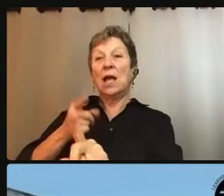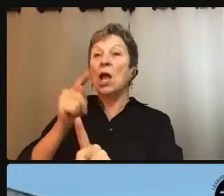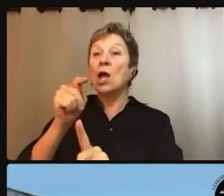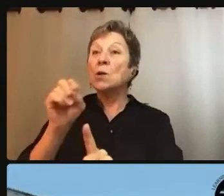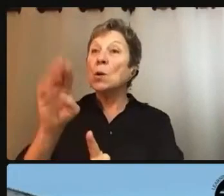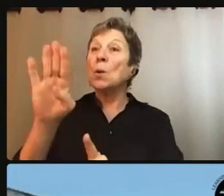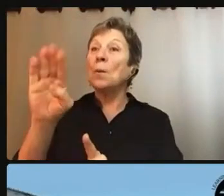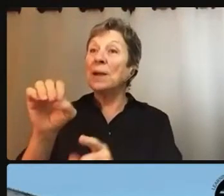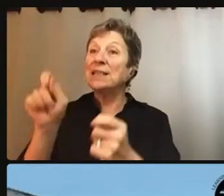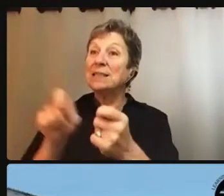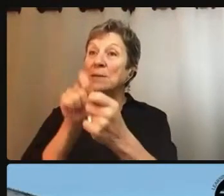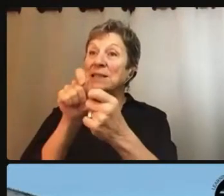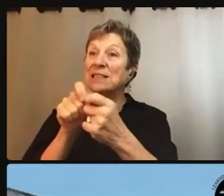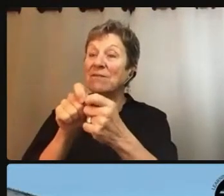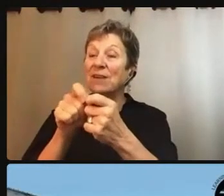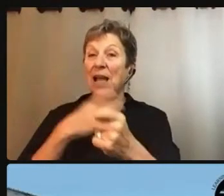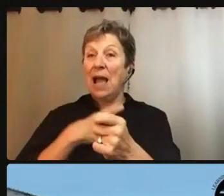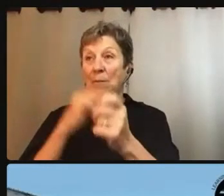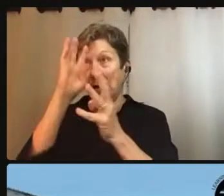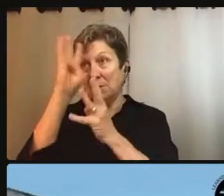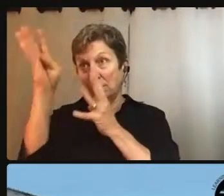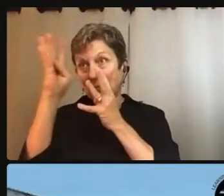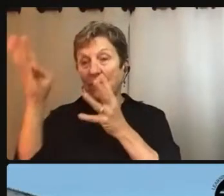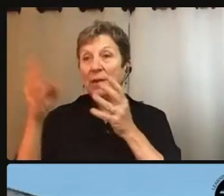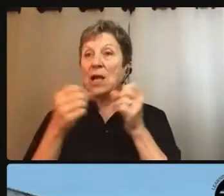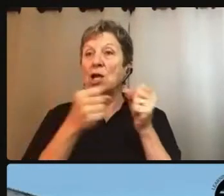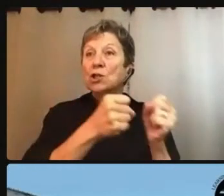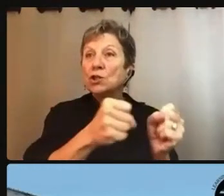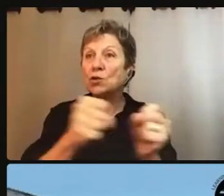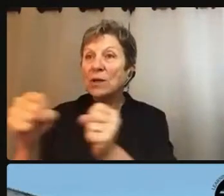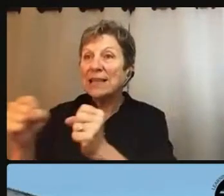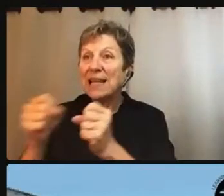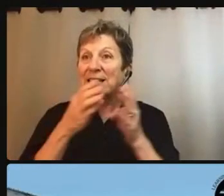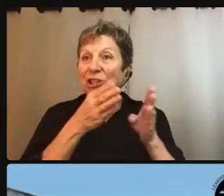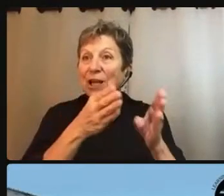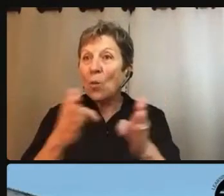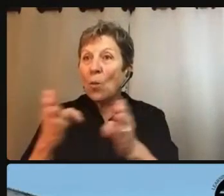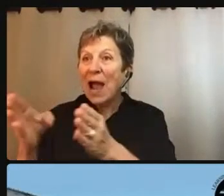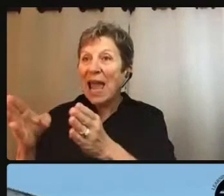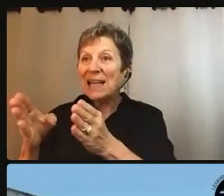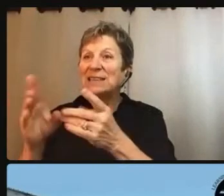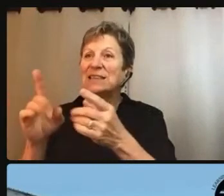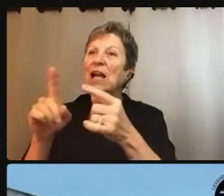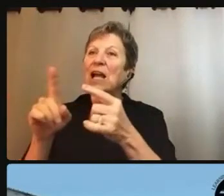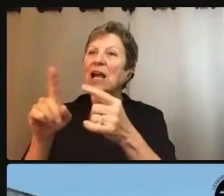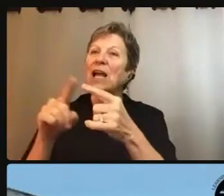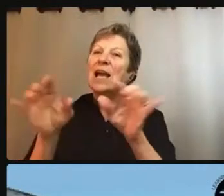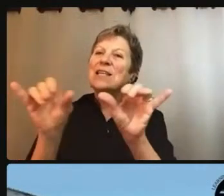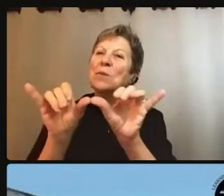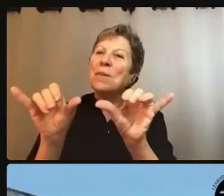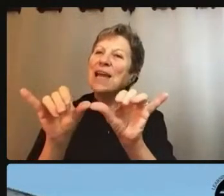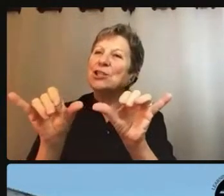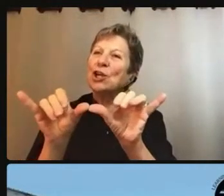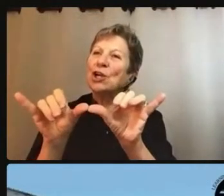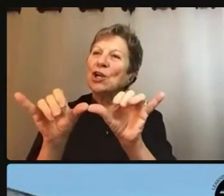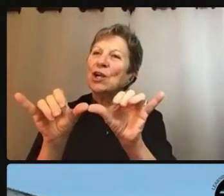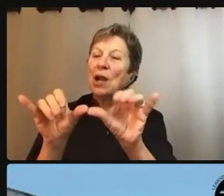IT'S THE SAME PRINCIPLE. AND SO THAT'S WHAT MY TO BE